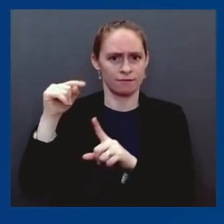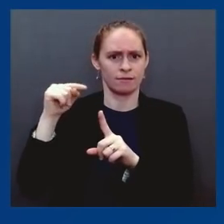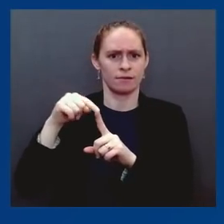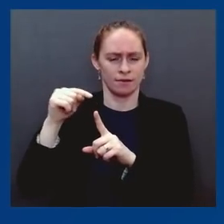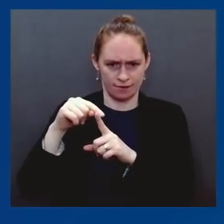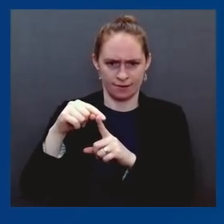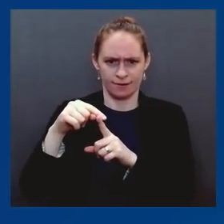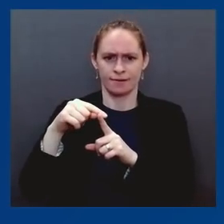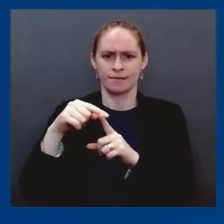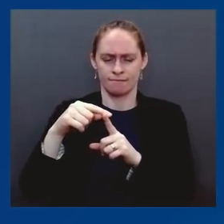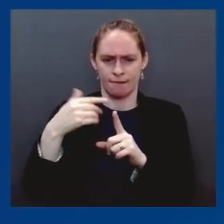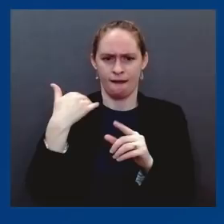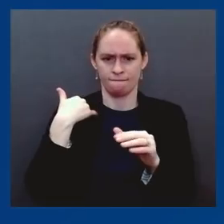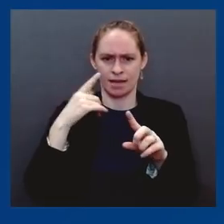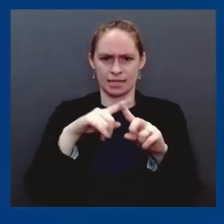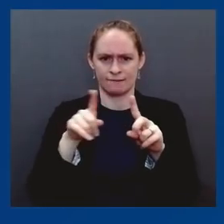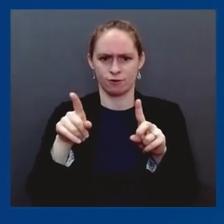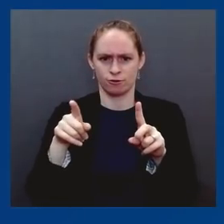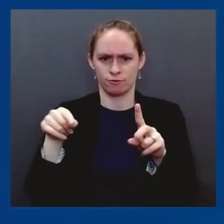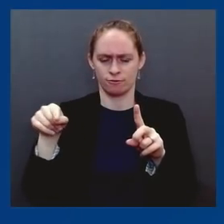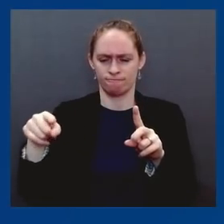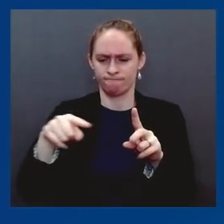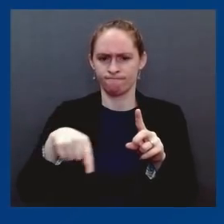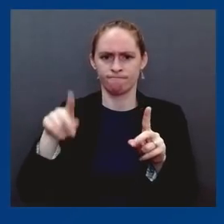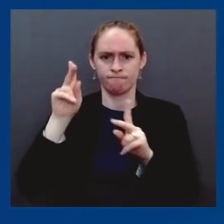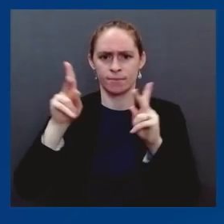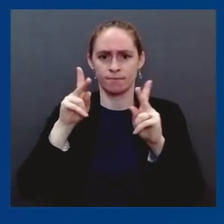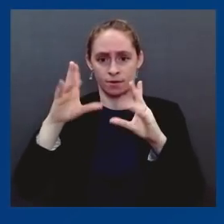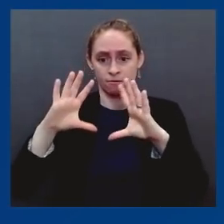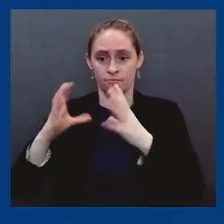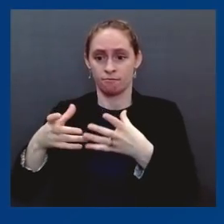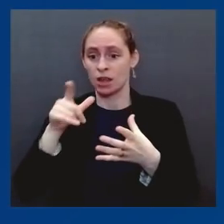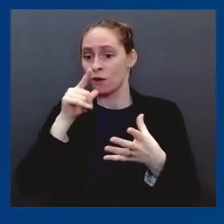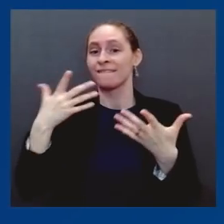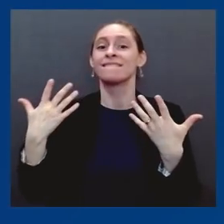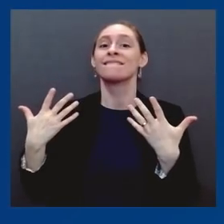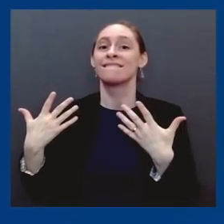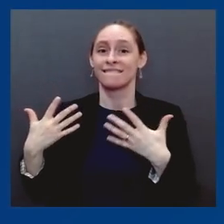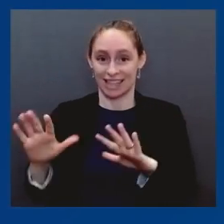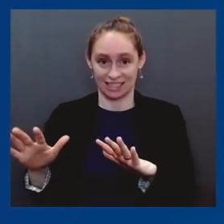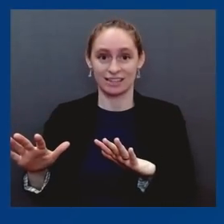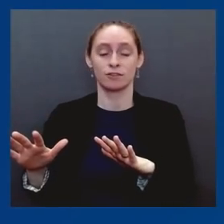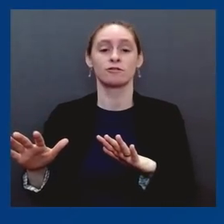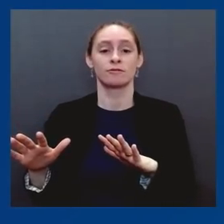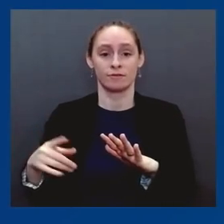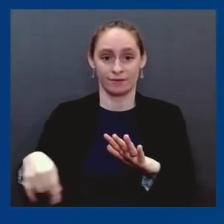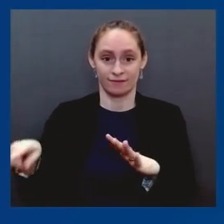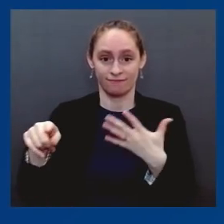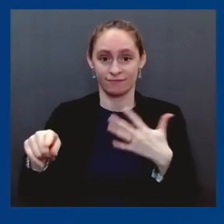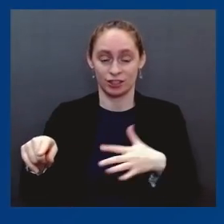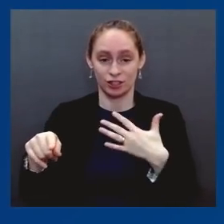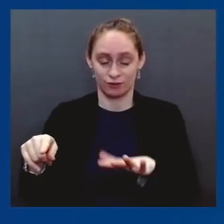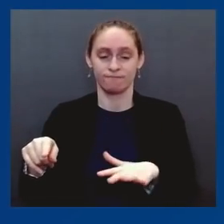from their second mRNA dose or two months from J&J no longer consider themselves to be fully vaccinated? Thanks.